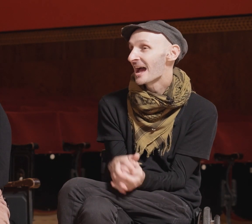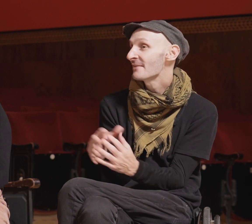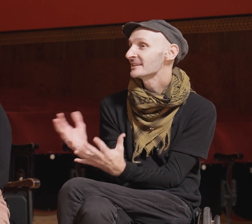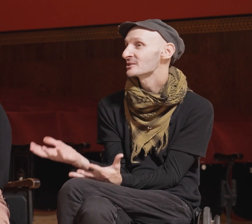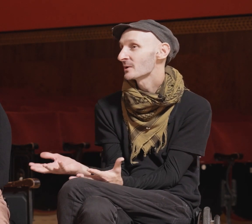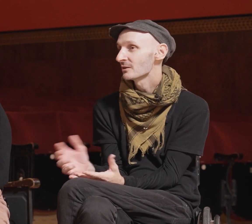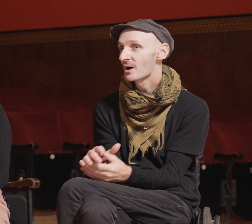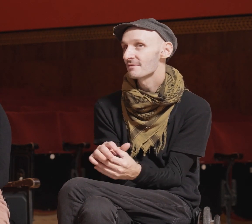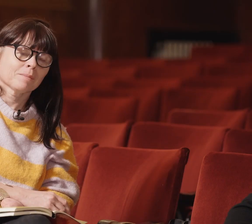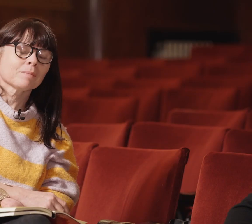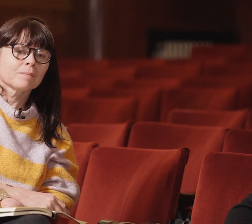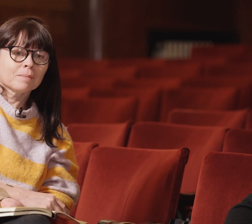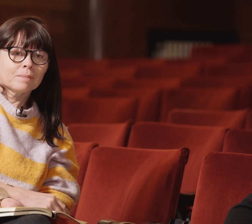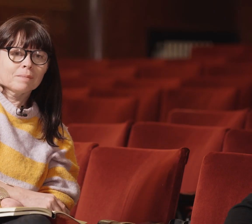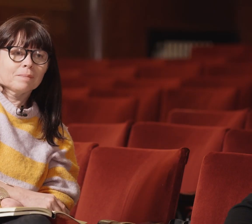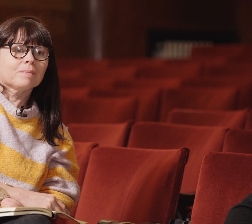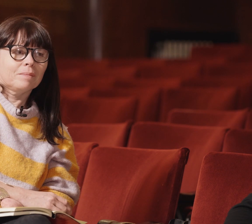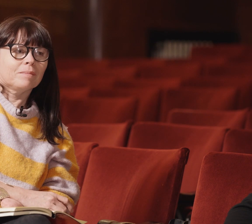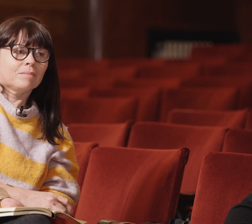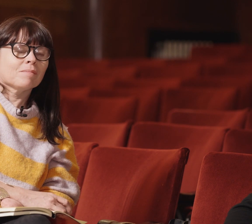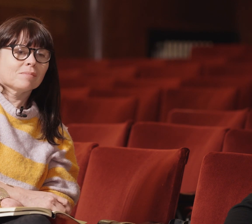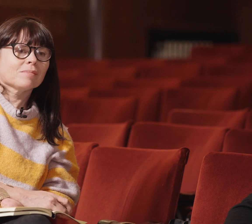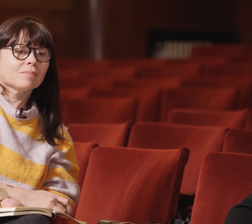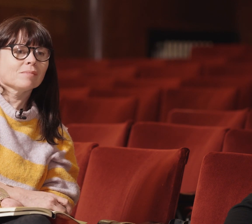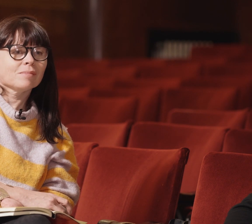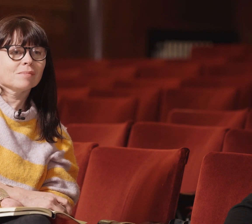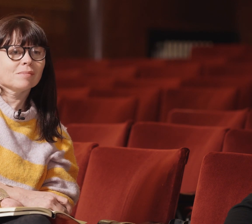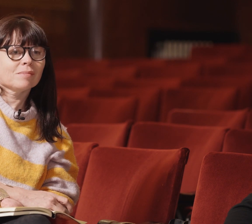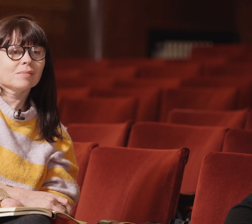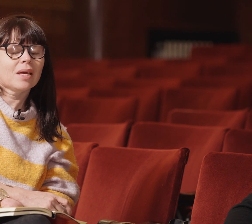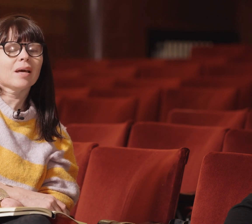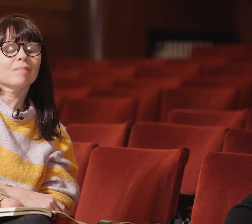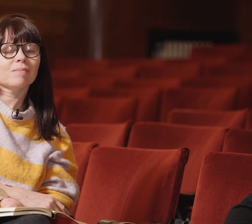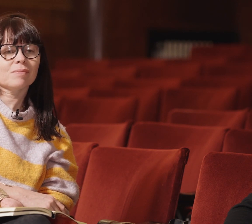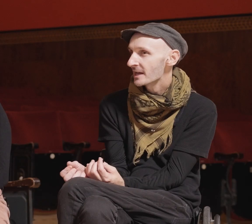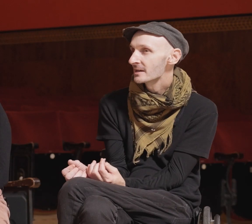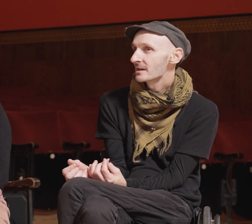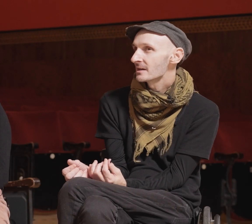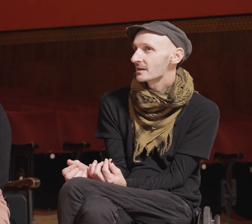or I haven't done so well or I've failed and that's okay. But I've also learned from that as well,